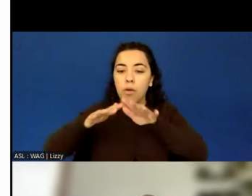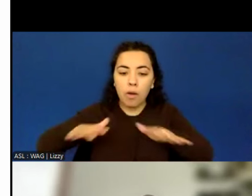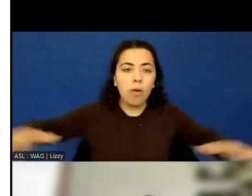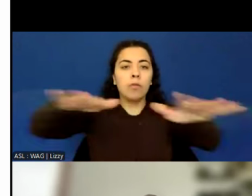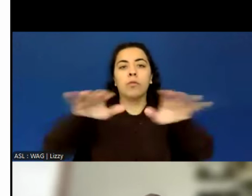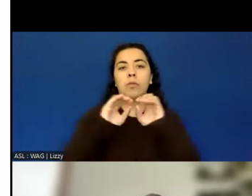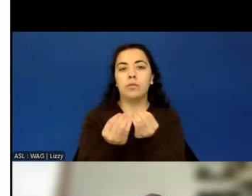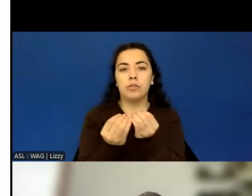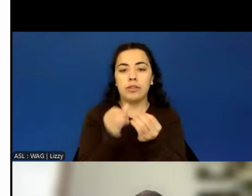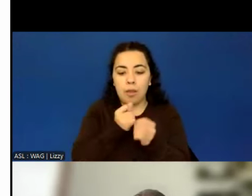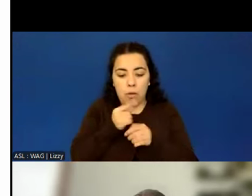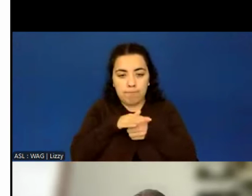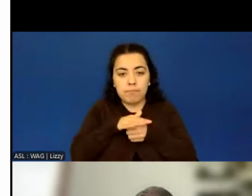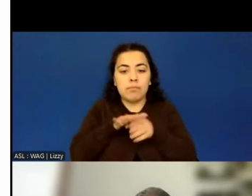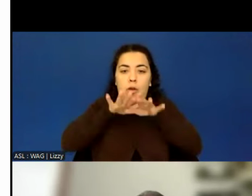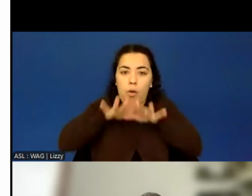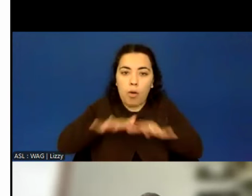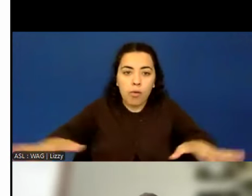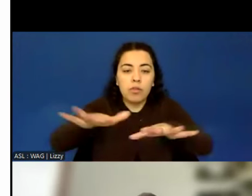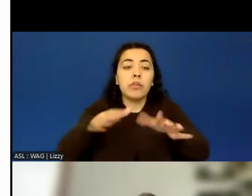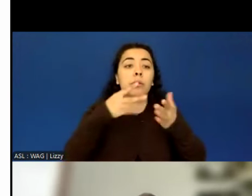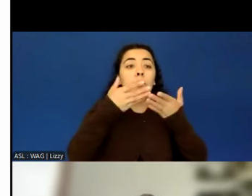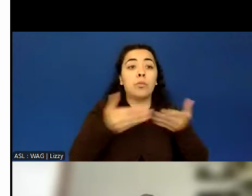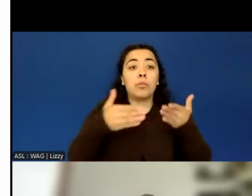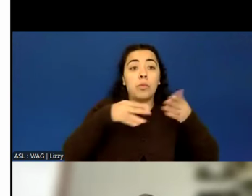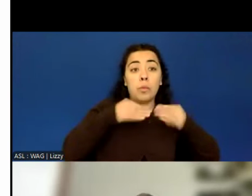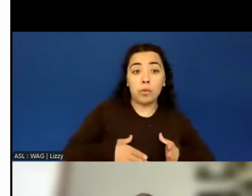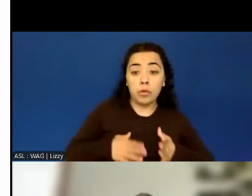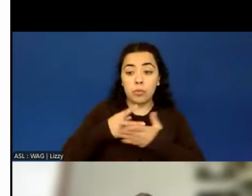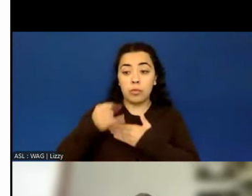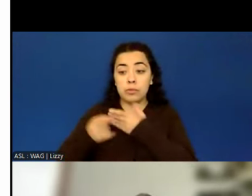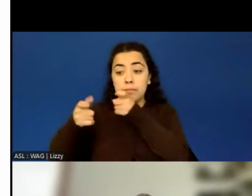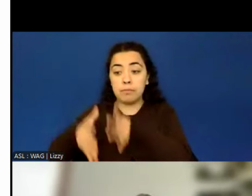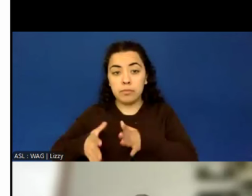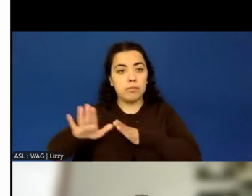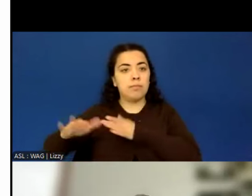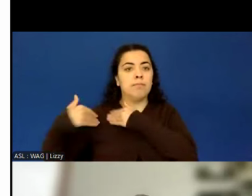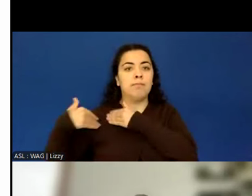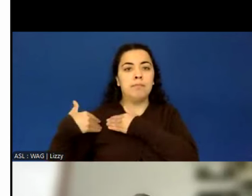the product owner and the project managers are responsible for making sure everyone